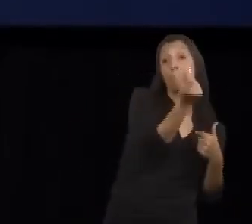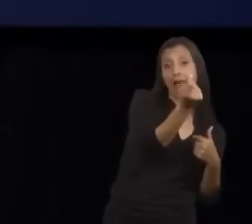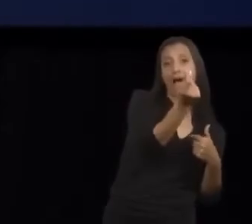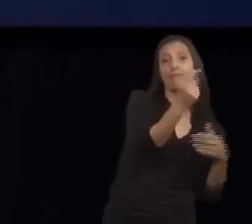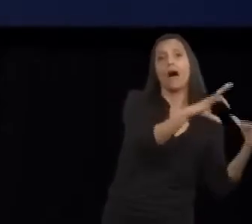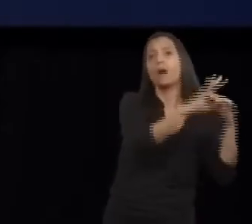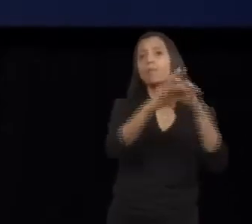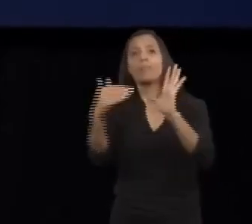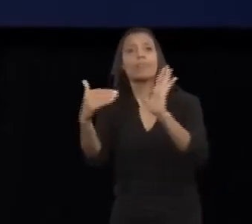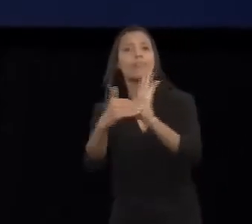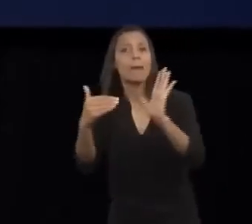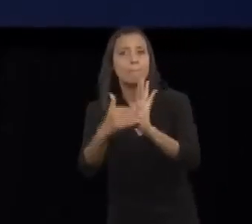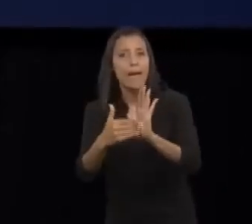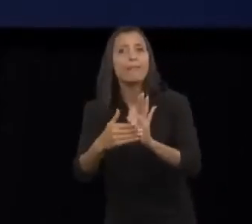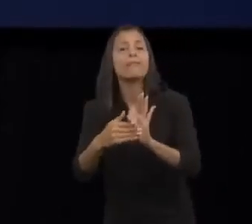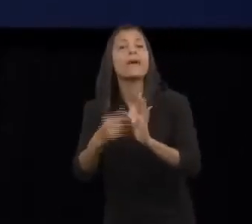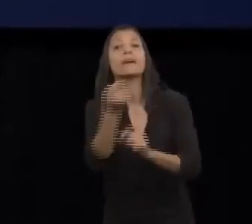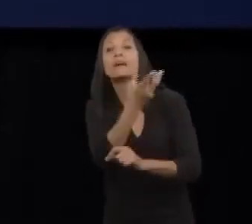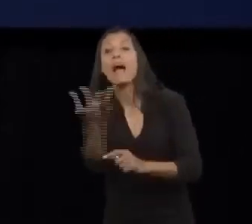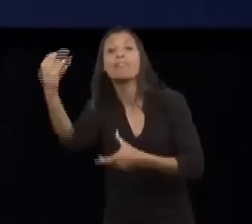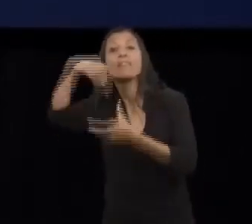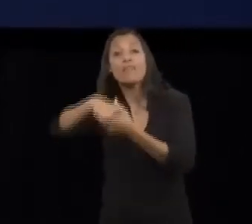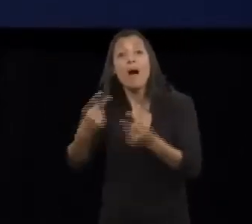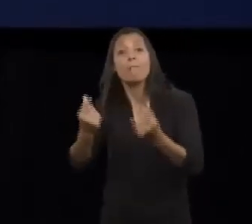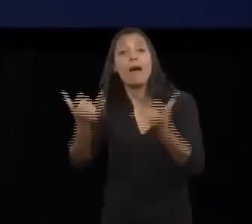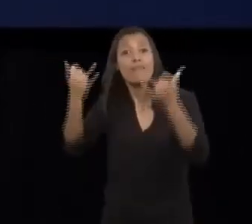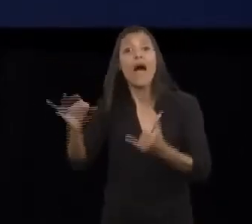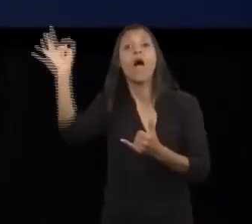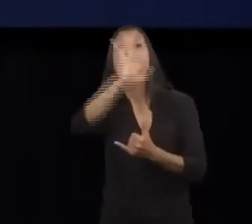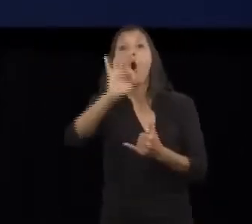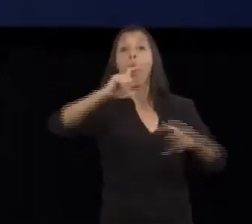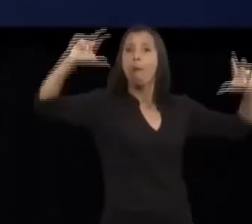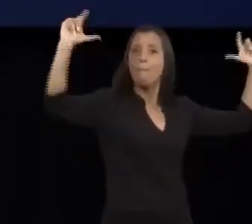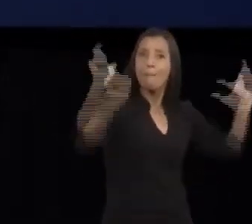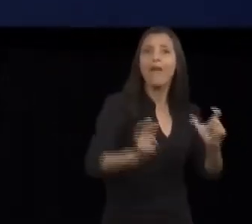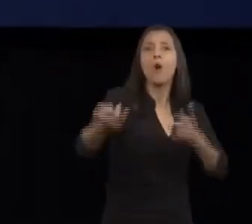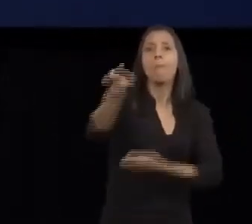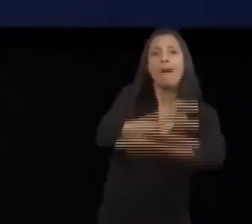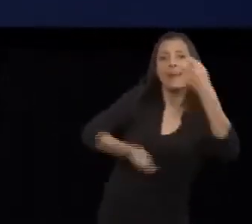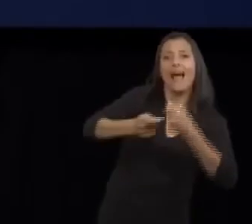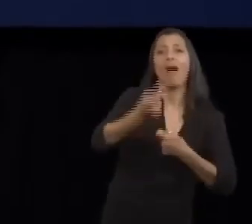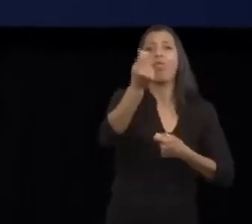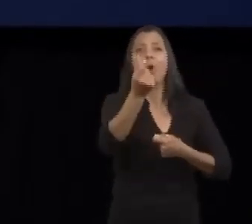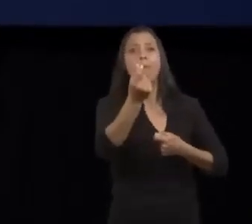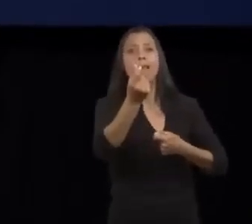Of course, what is the consequence? It is that there is less money in the market.